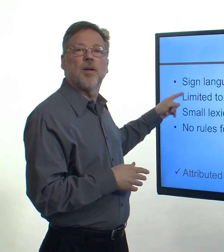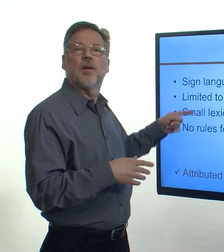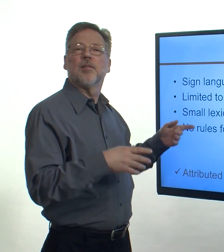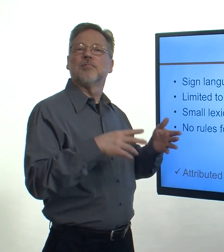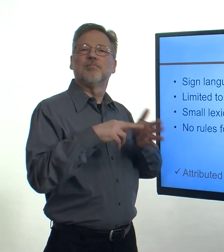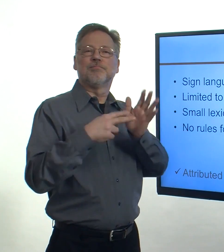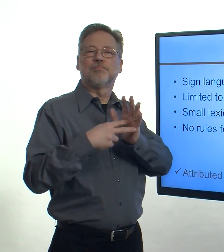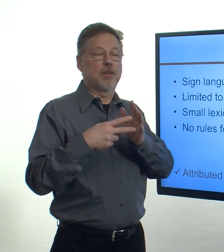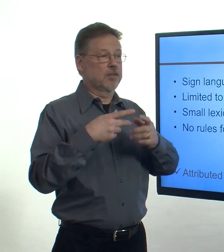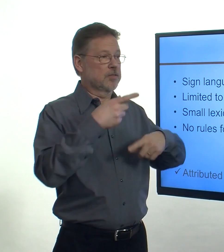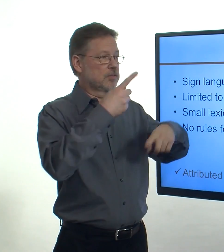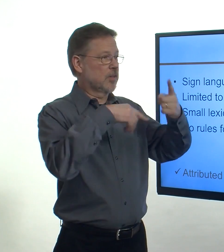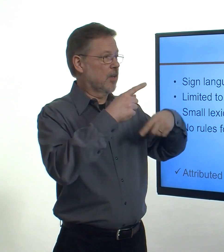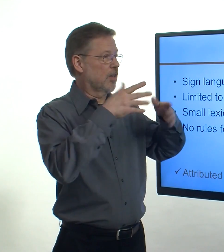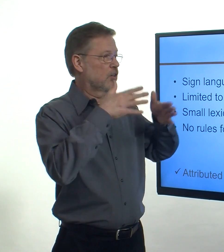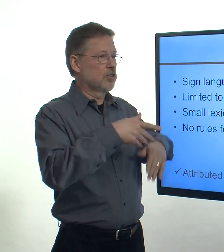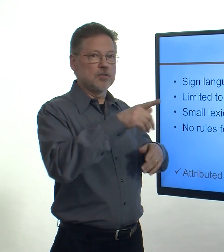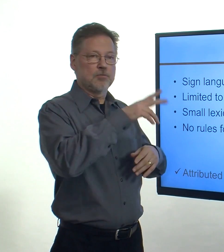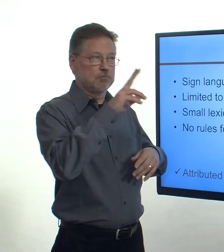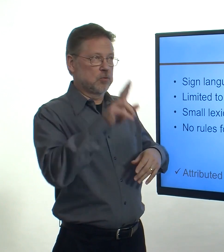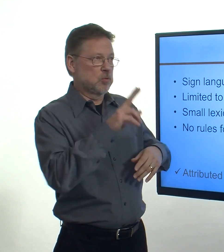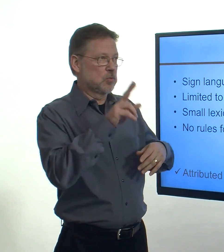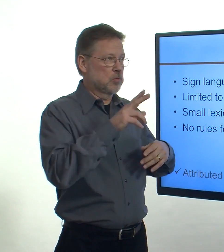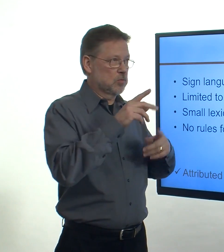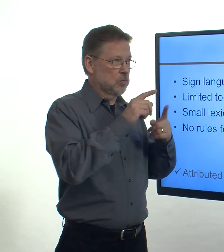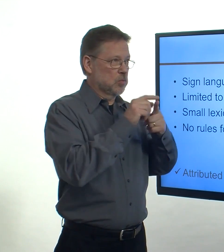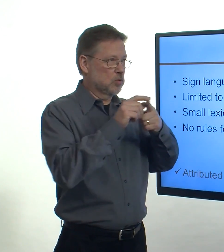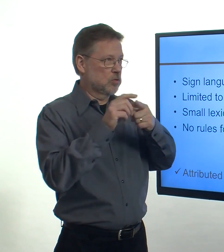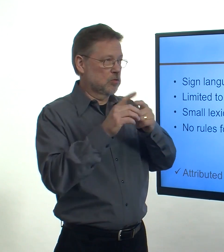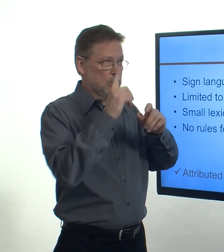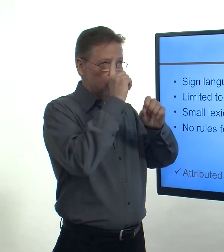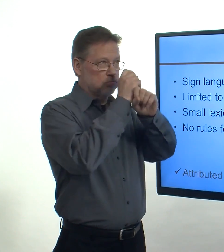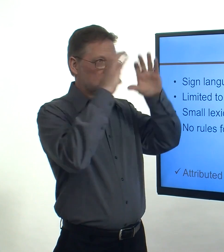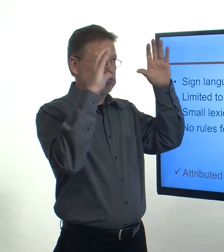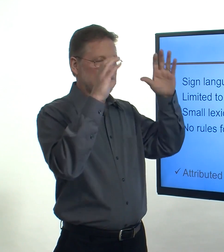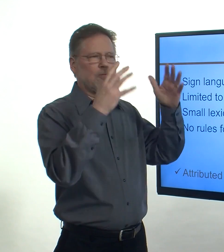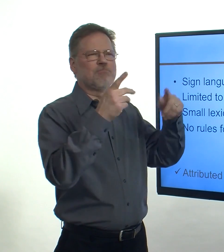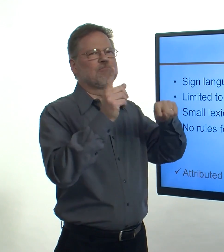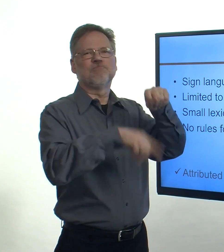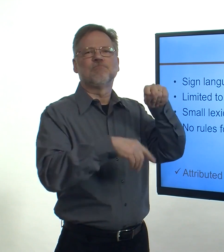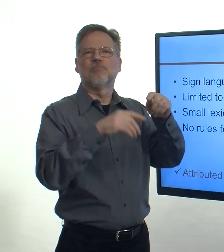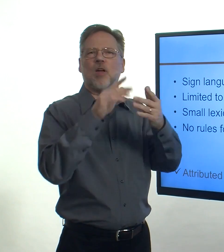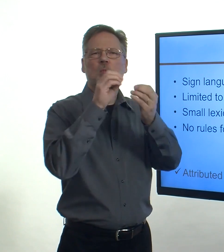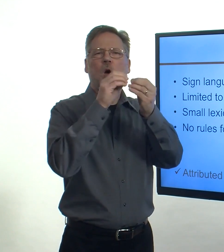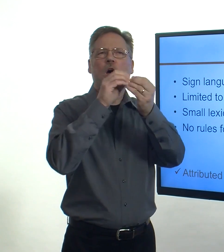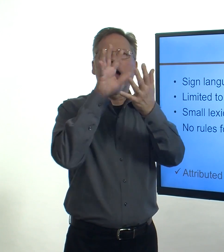This first point means that although signers use words for concepts, people think that